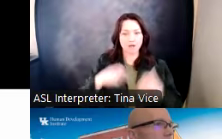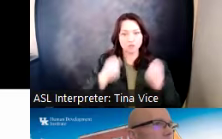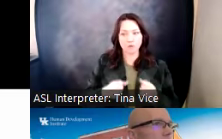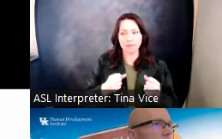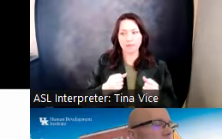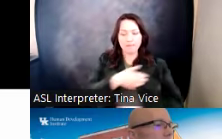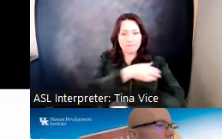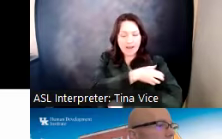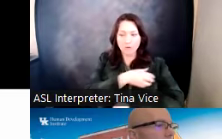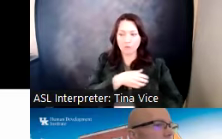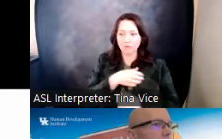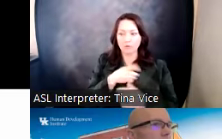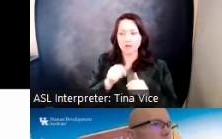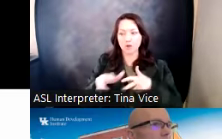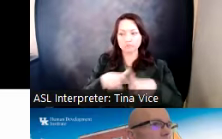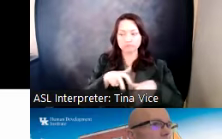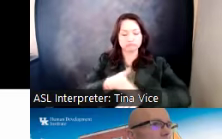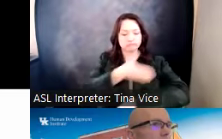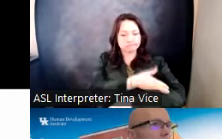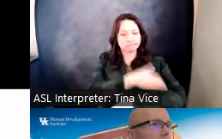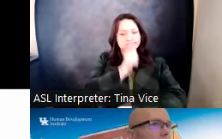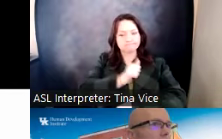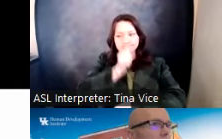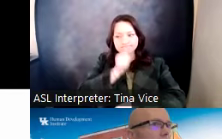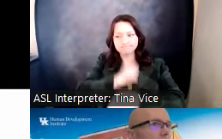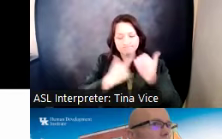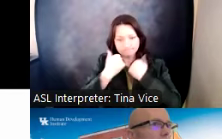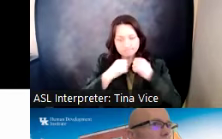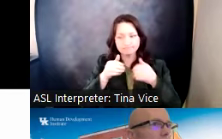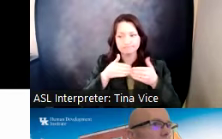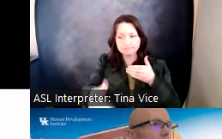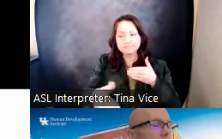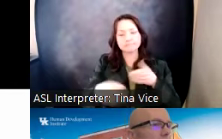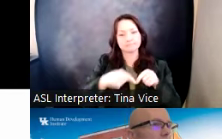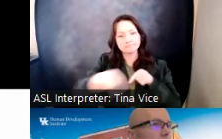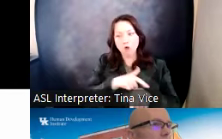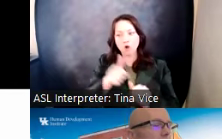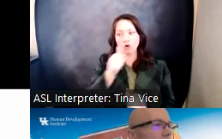to walk for longer distances, longer durations, and have more efficient gate cycles.